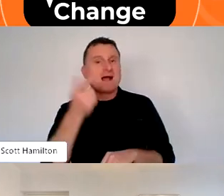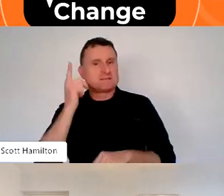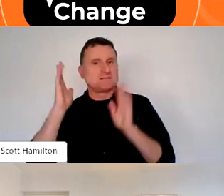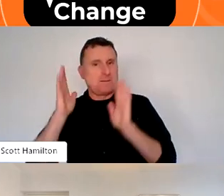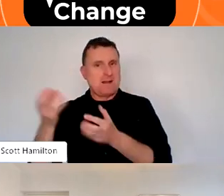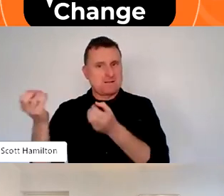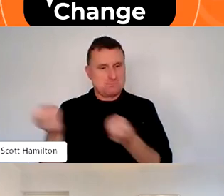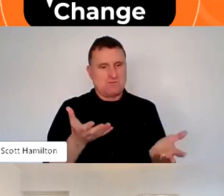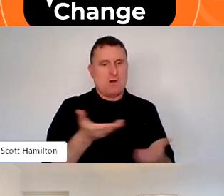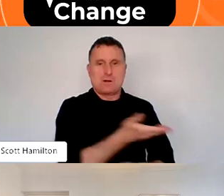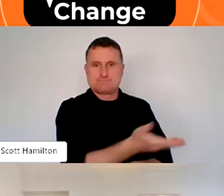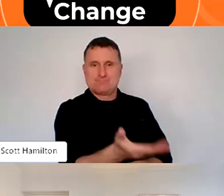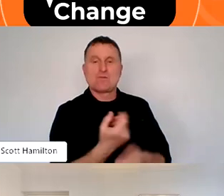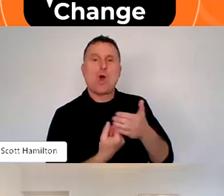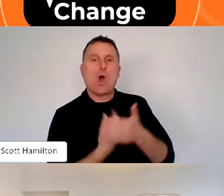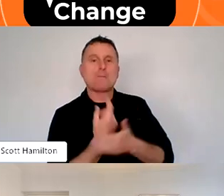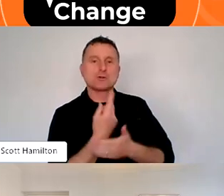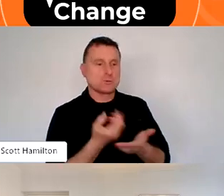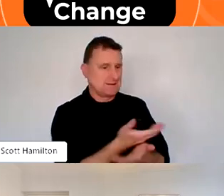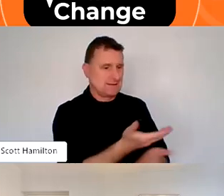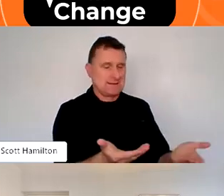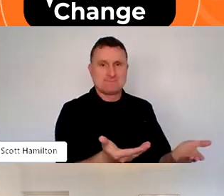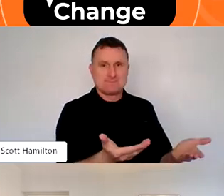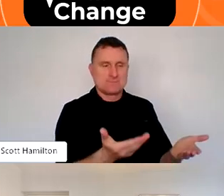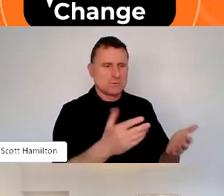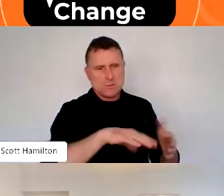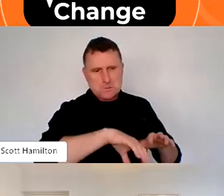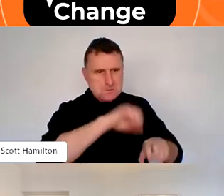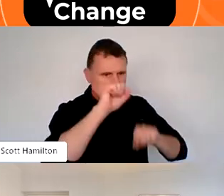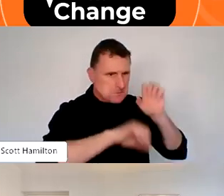opportunities in which they can reveal and further develop their